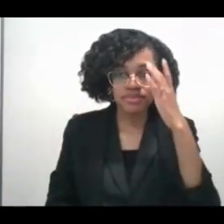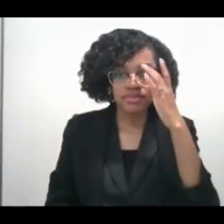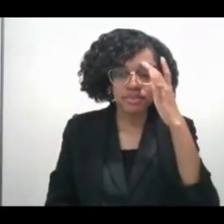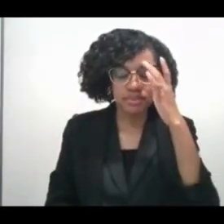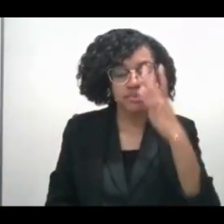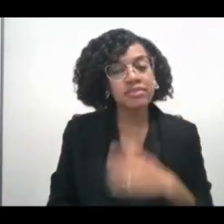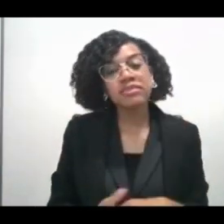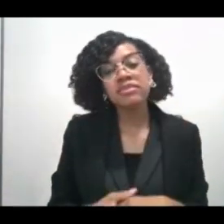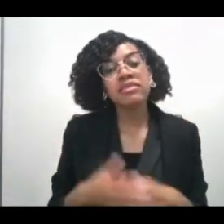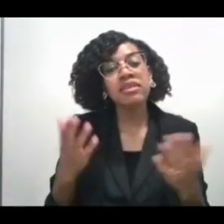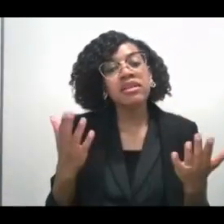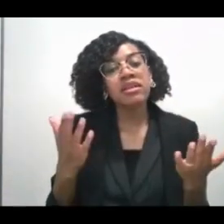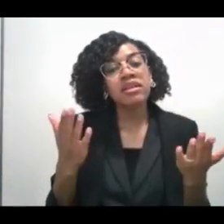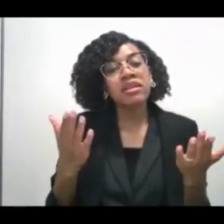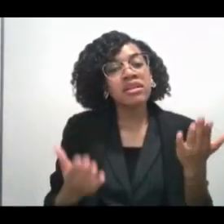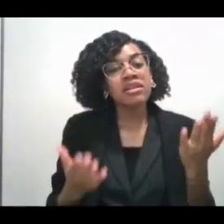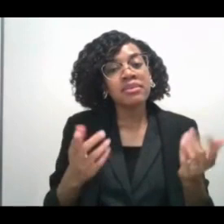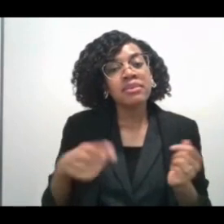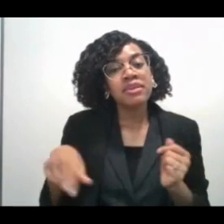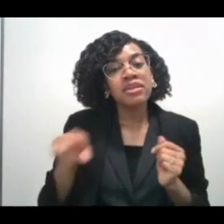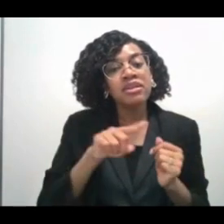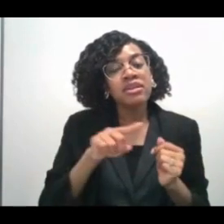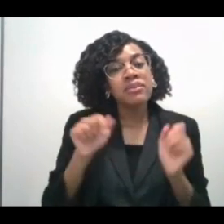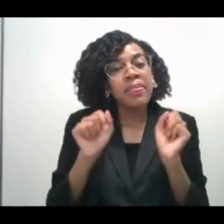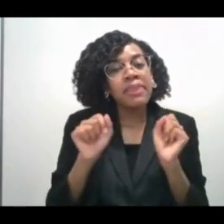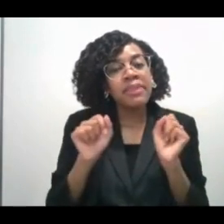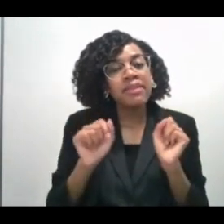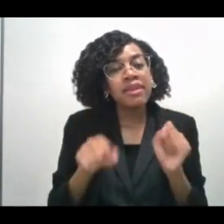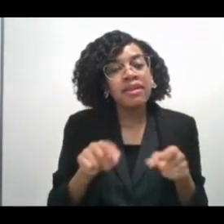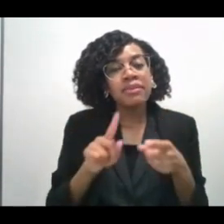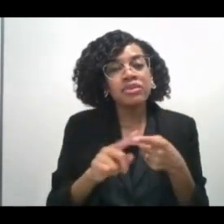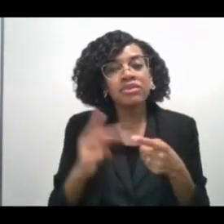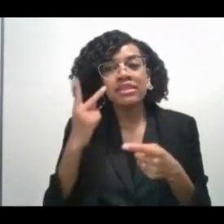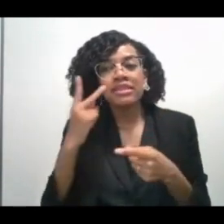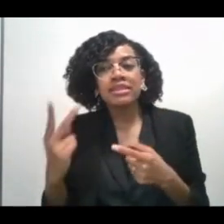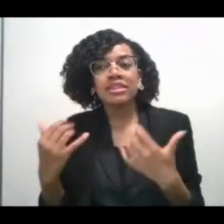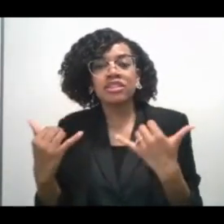be able to draw on existing climate resilience plans. an